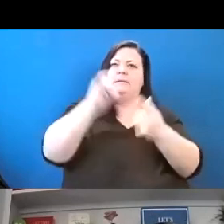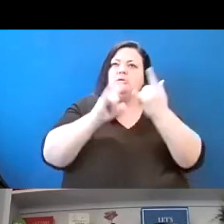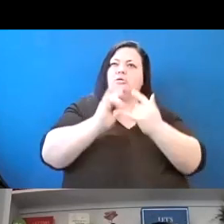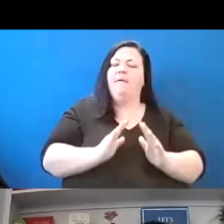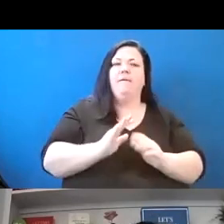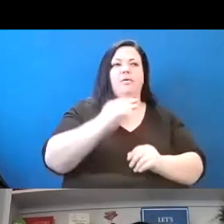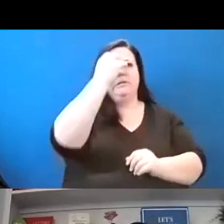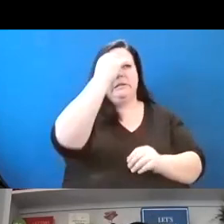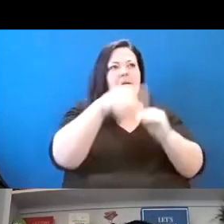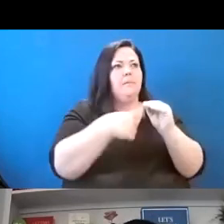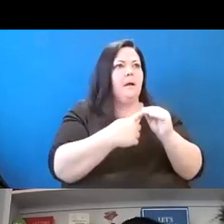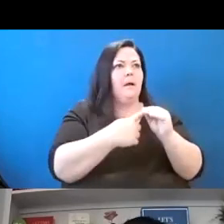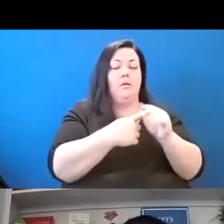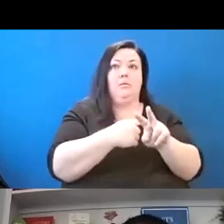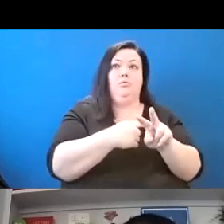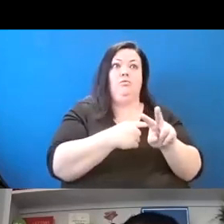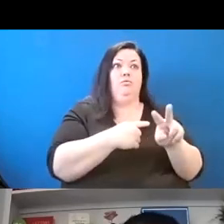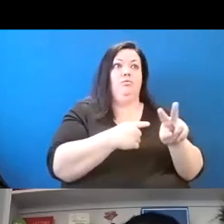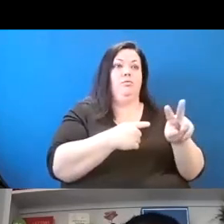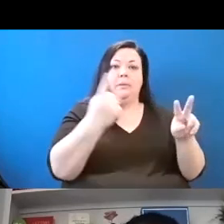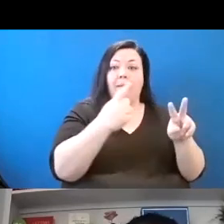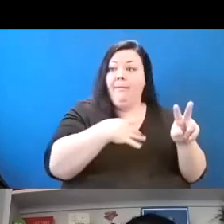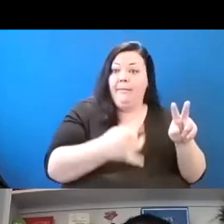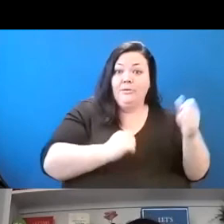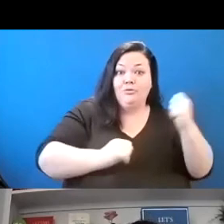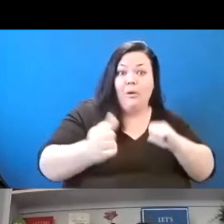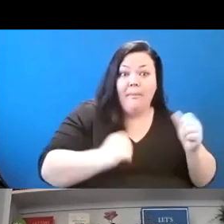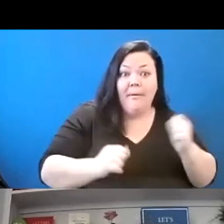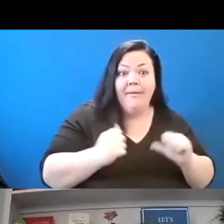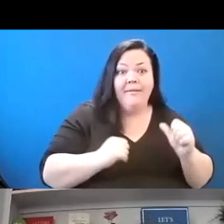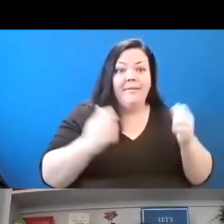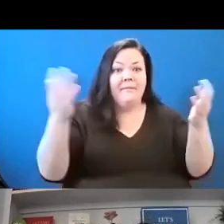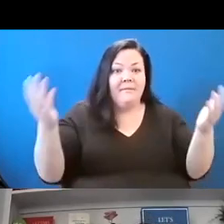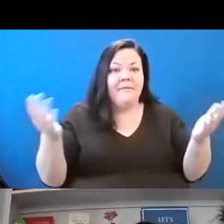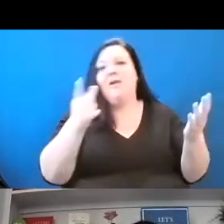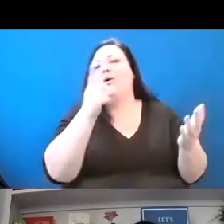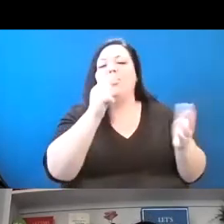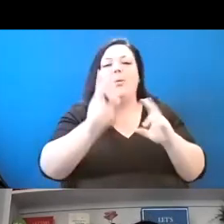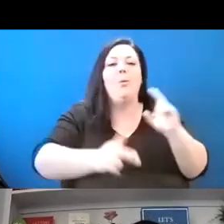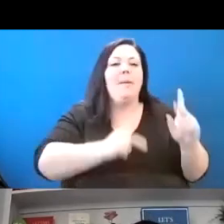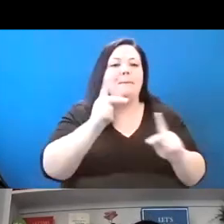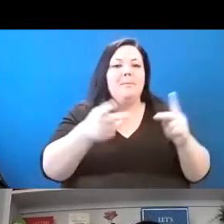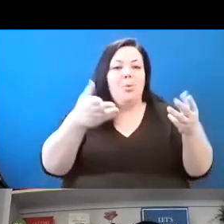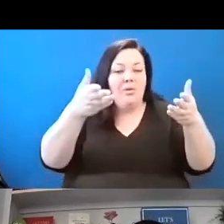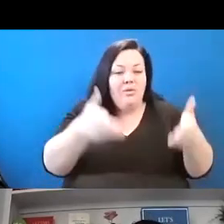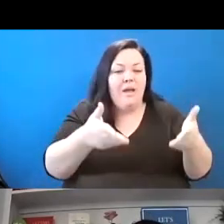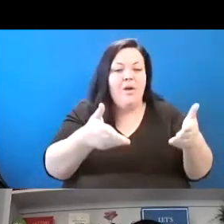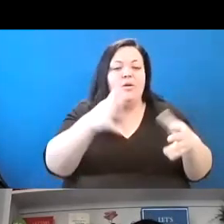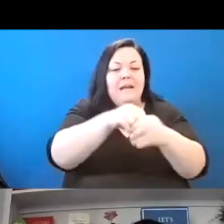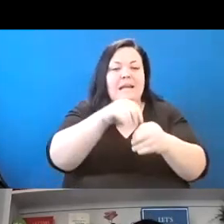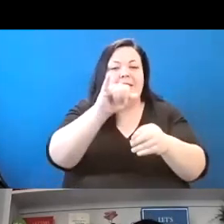is she just somebody who likes drama like who are the people here in these conversations